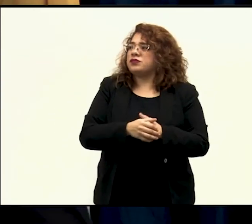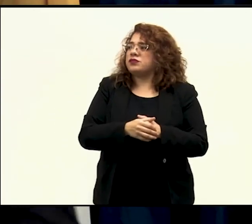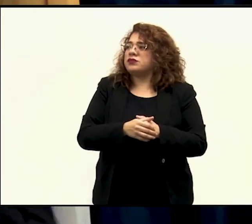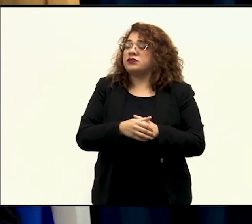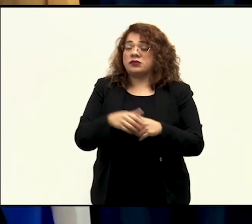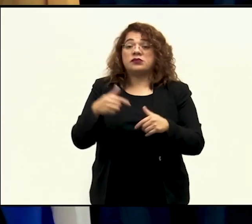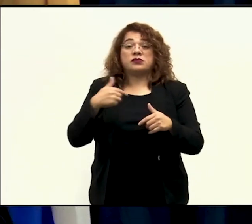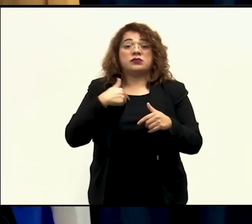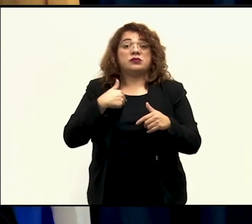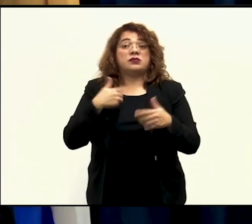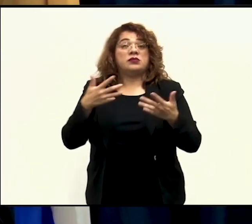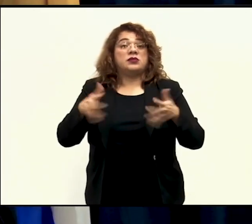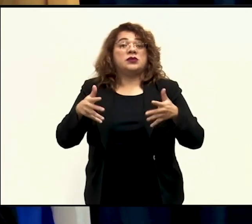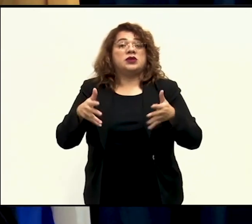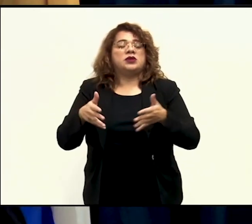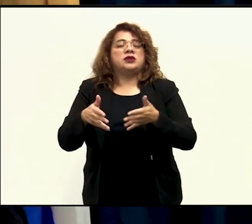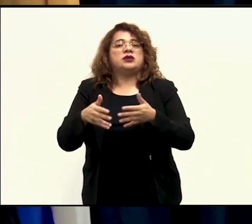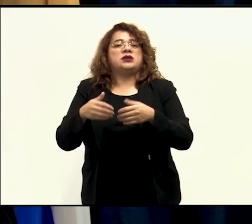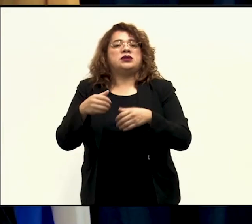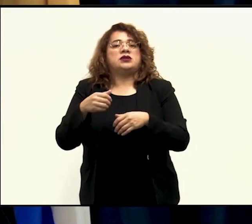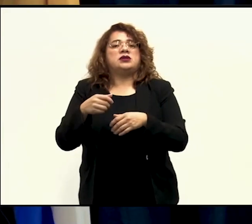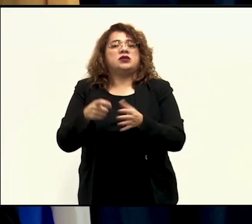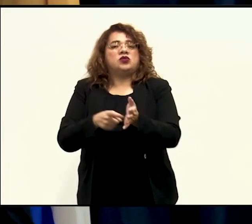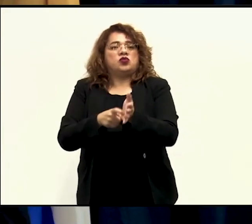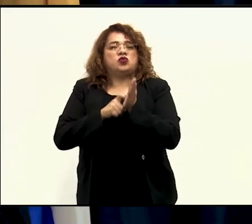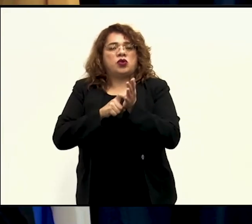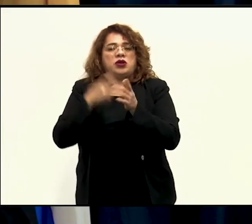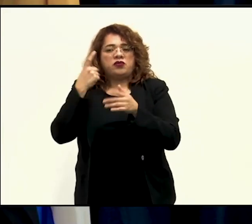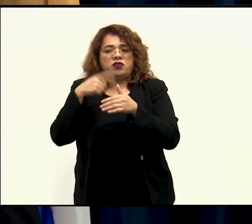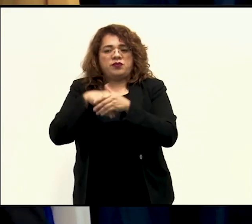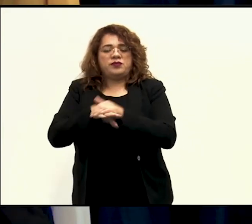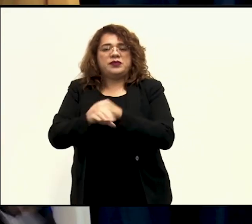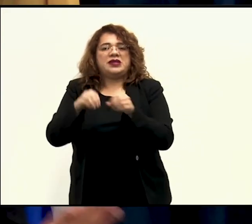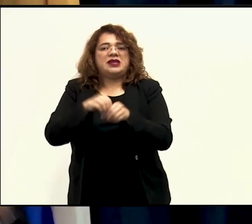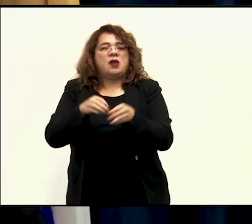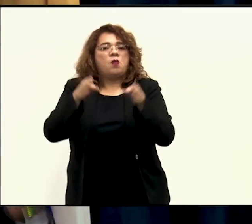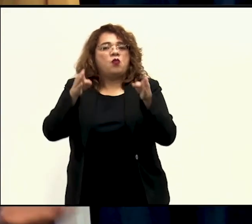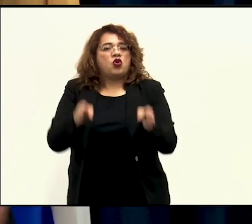We made the request already to go back to in person and I know that I've talked directly